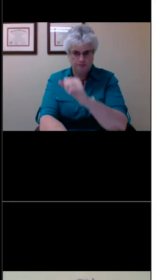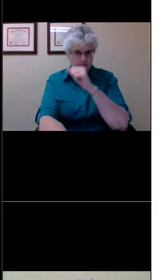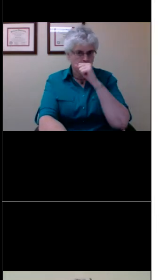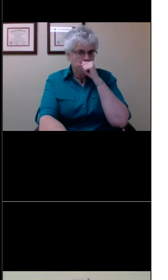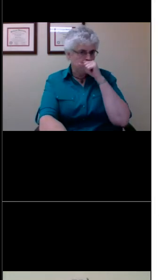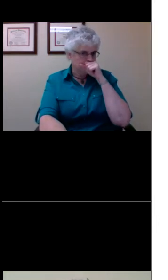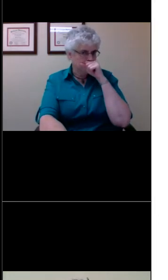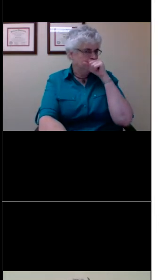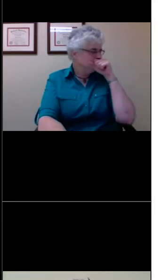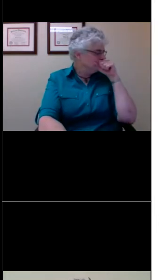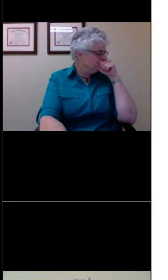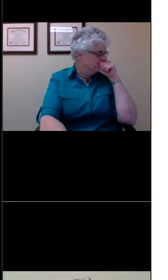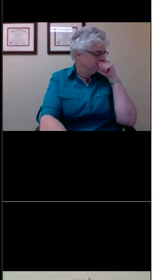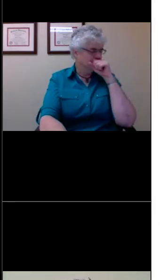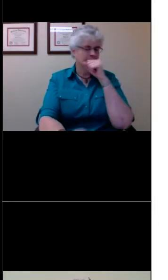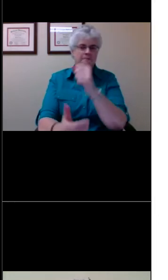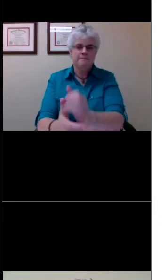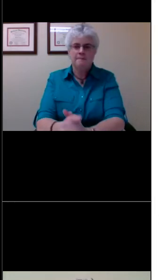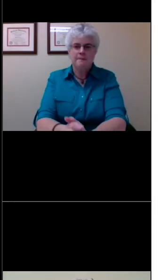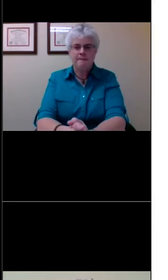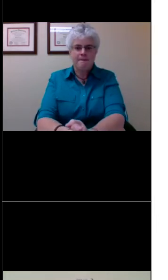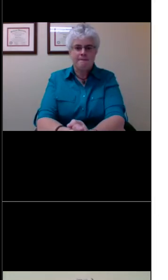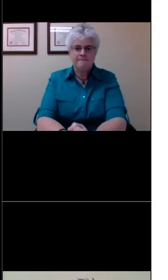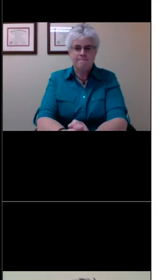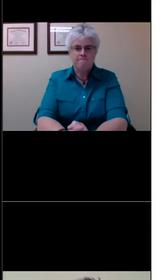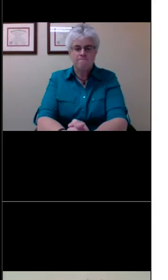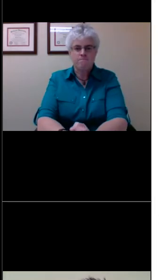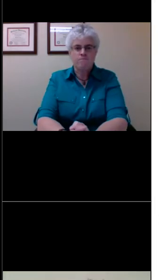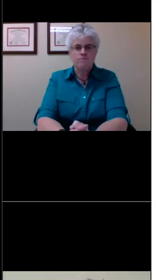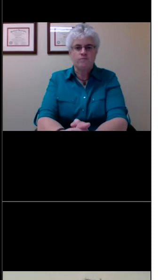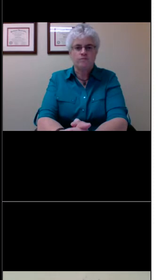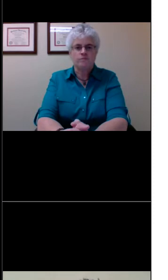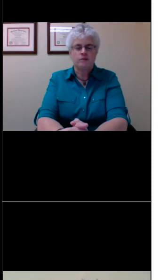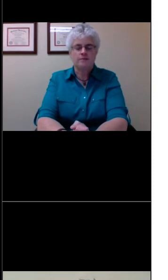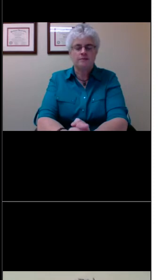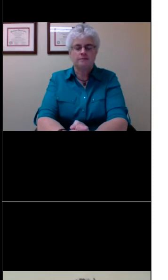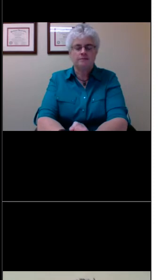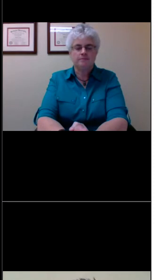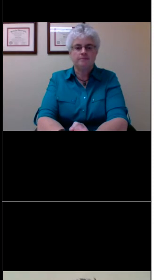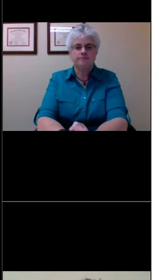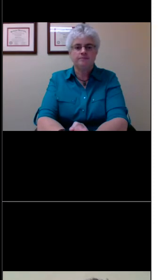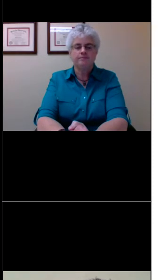download those links. So you can go directly there. Skye: Yes,